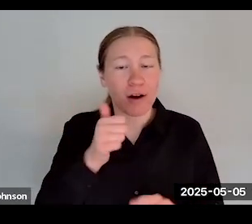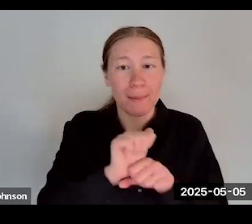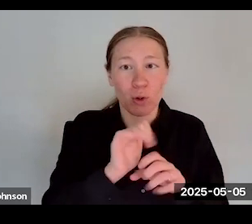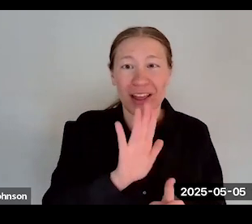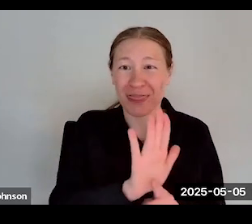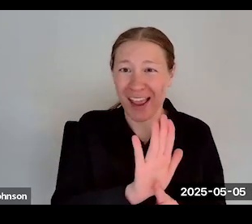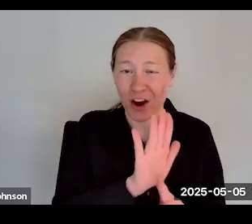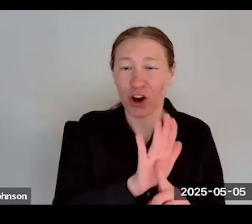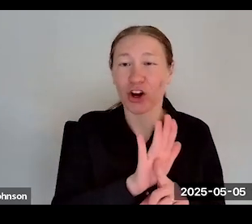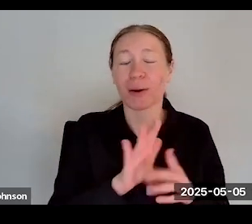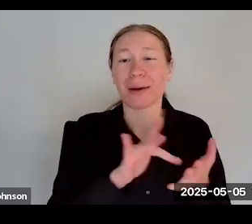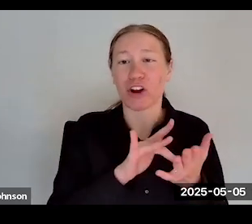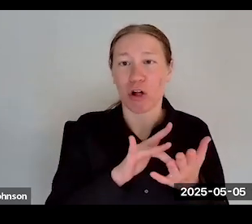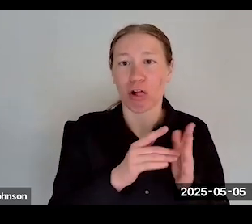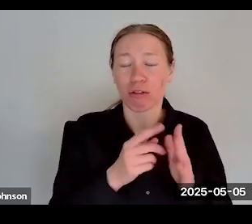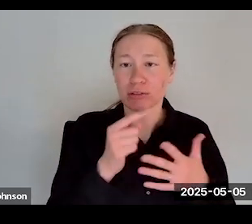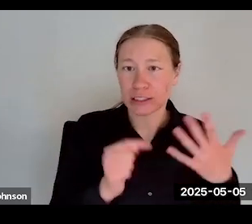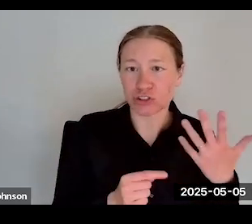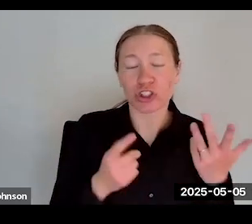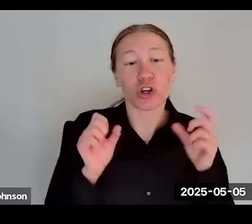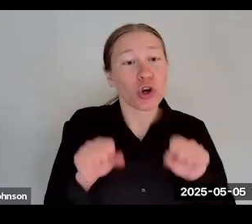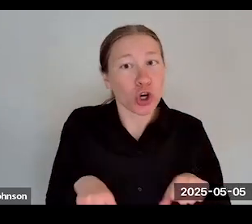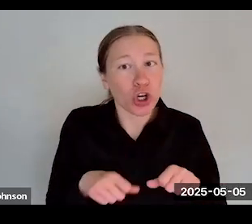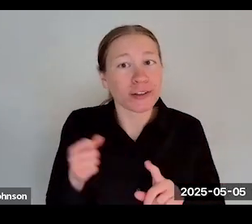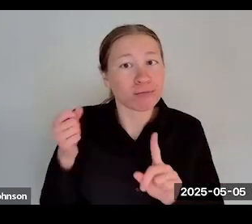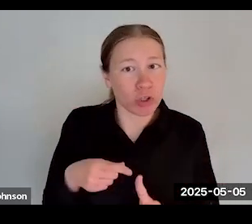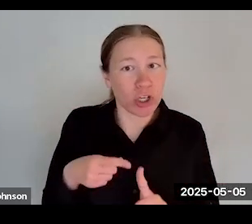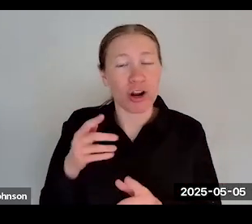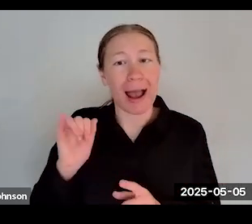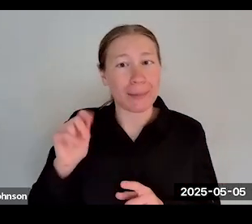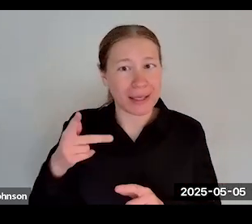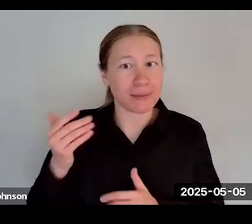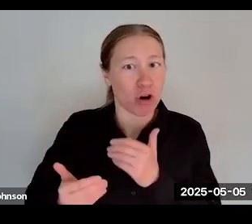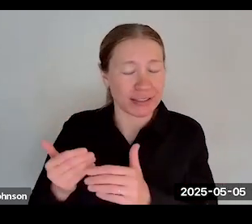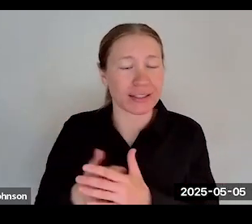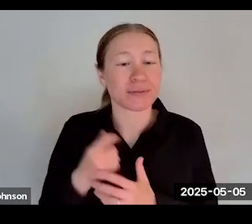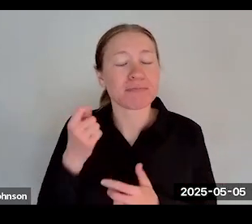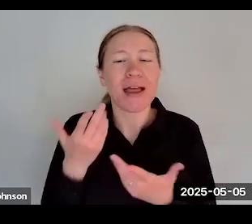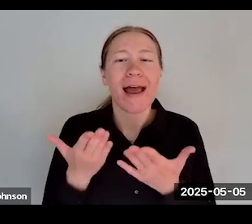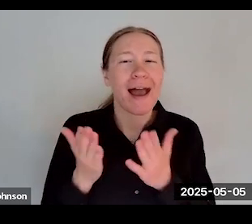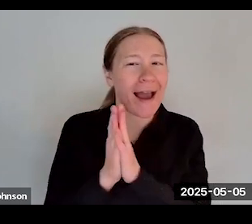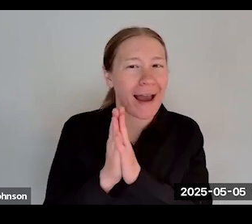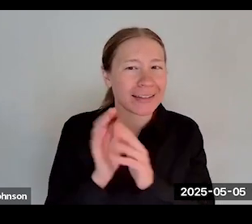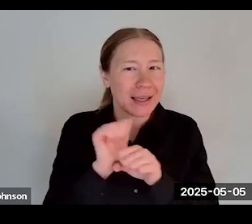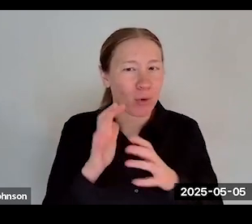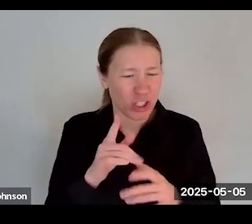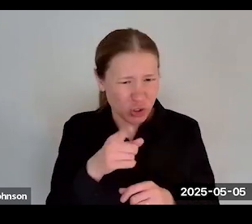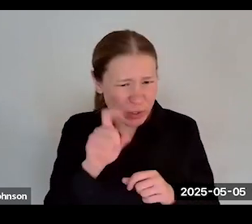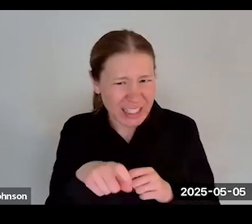could also prompt engagement in the interactive process. Ask the employee if they need support beyond what FMLA can provide.